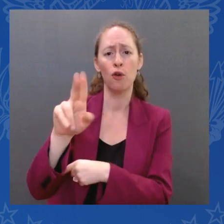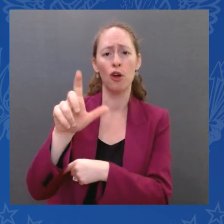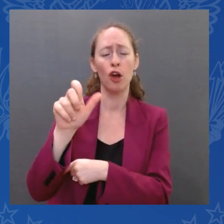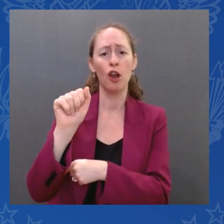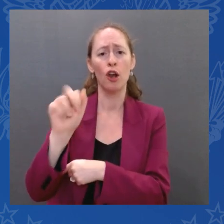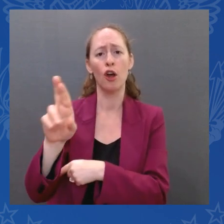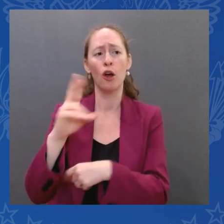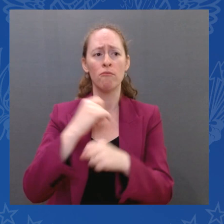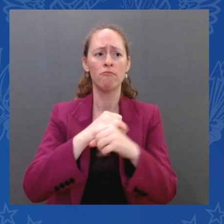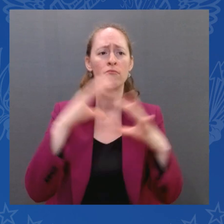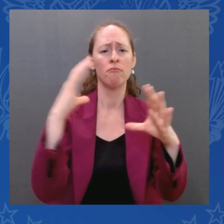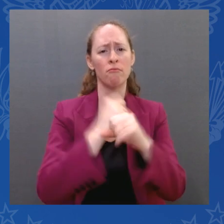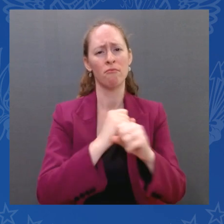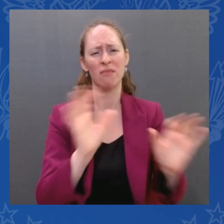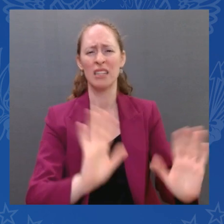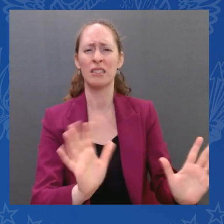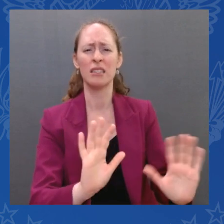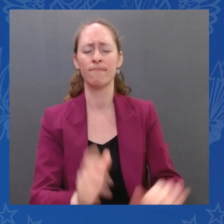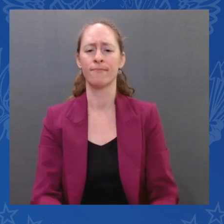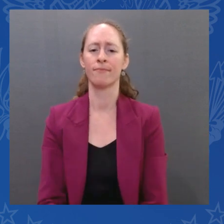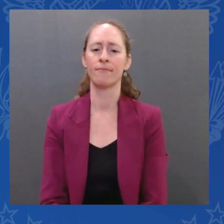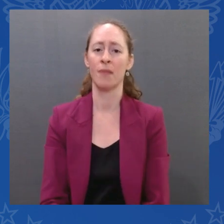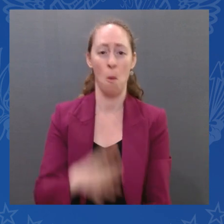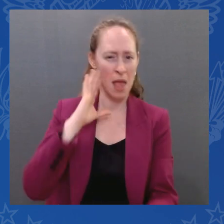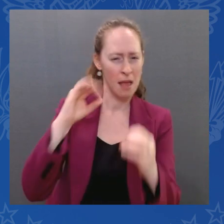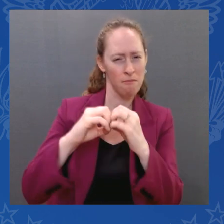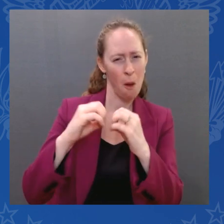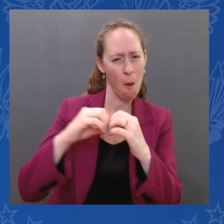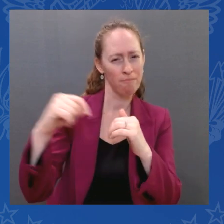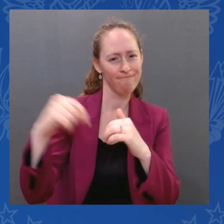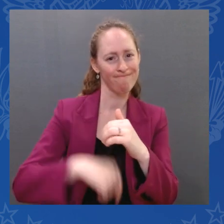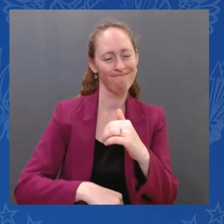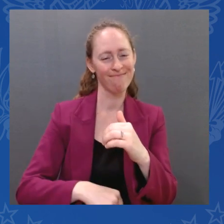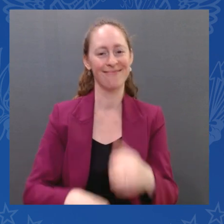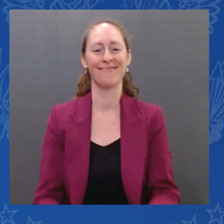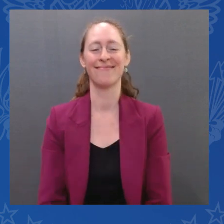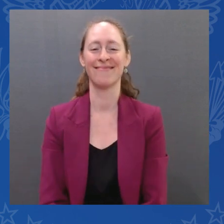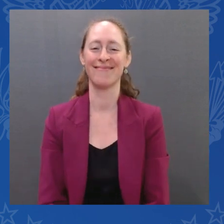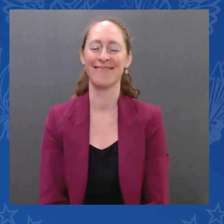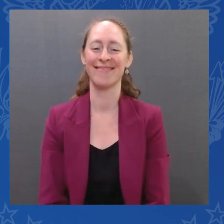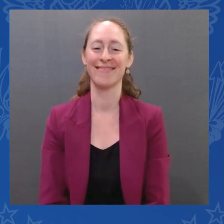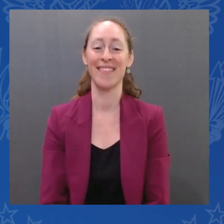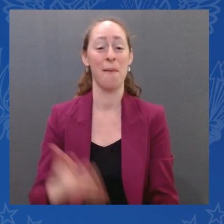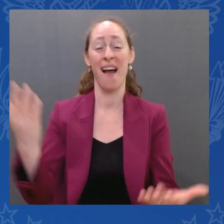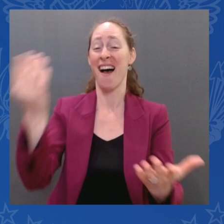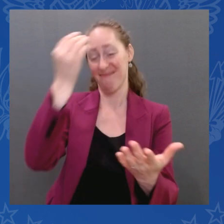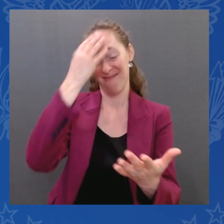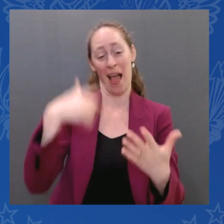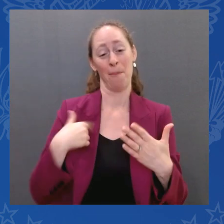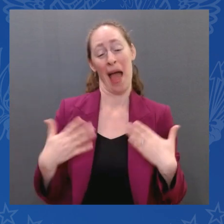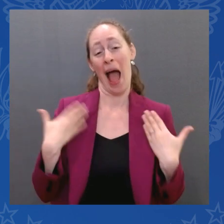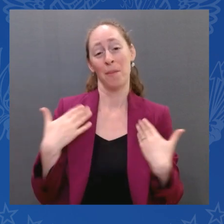The simple, genuine joy brought by seeing a good friend once again.